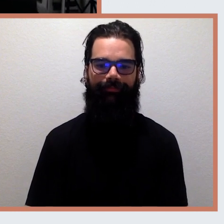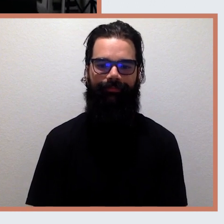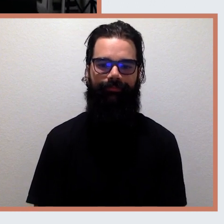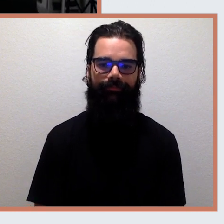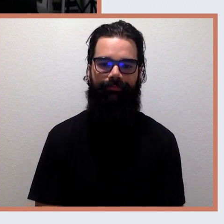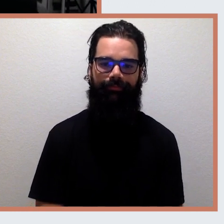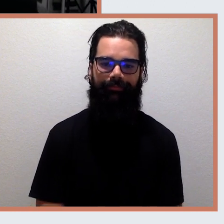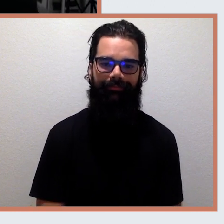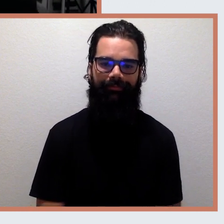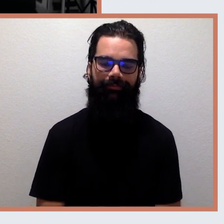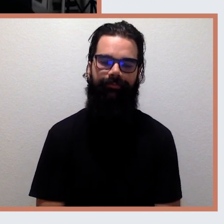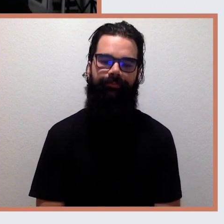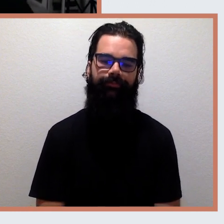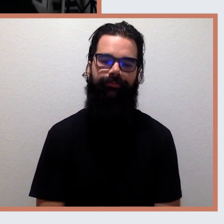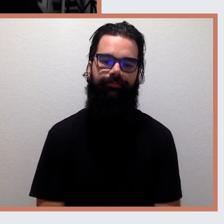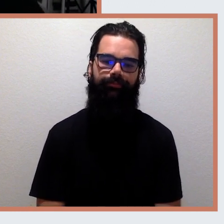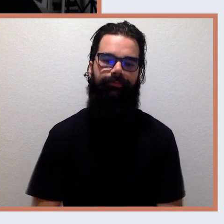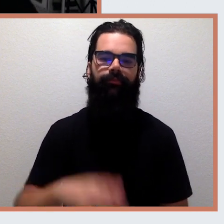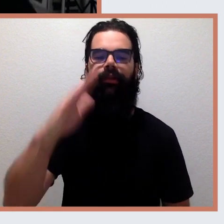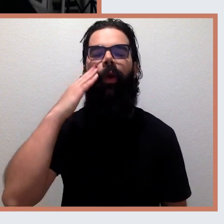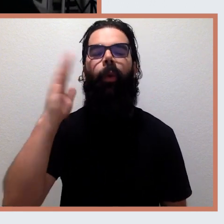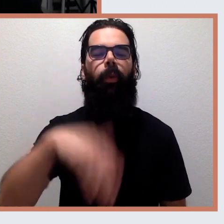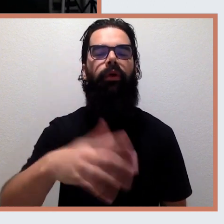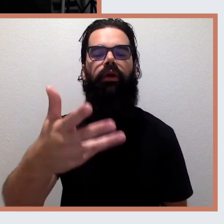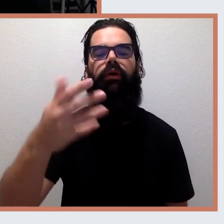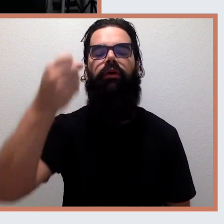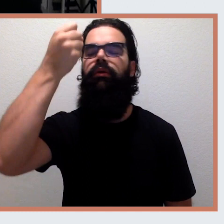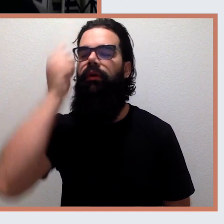"Yes, Coach!" Nope. I know.